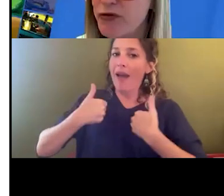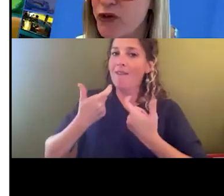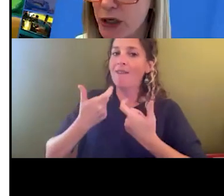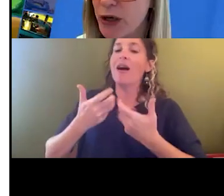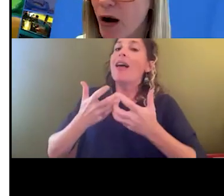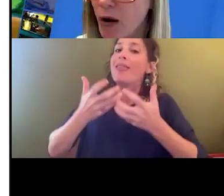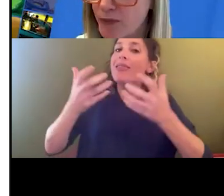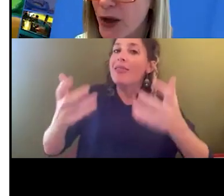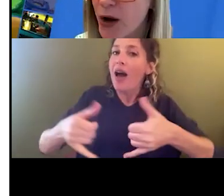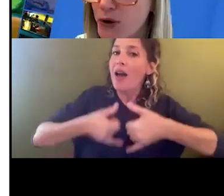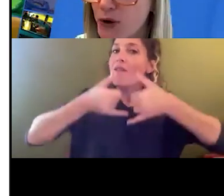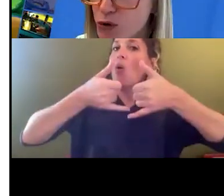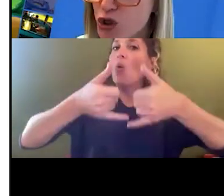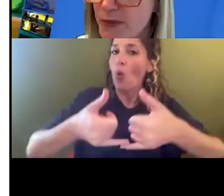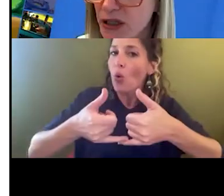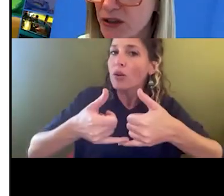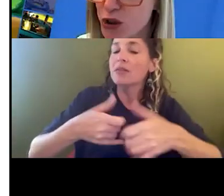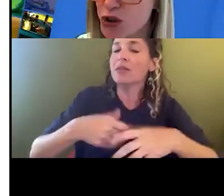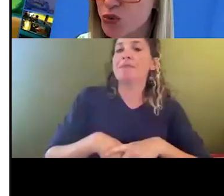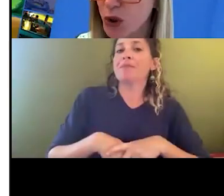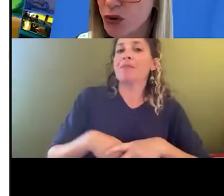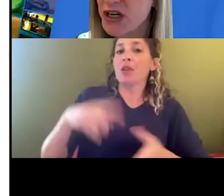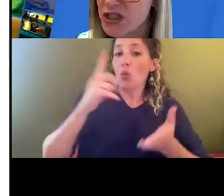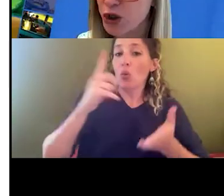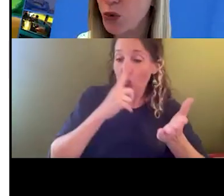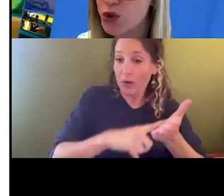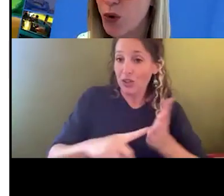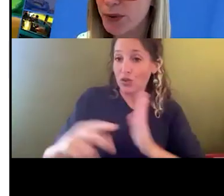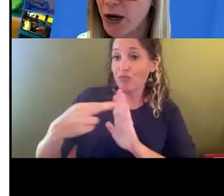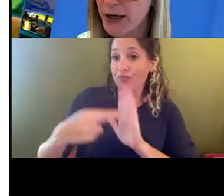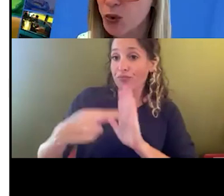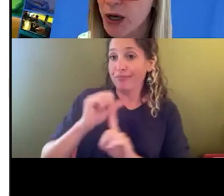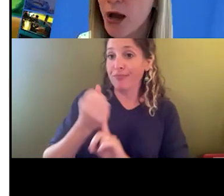the research terms and conditions will continue to apply to.